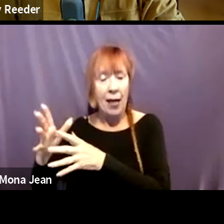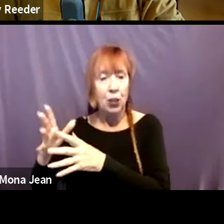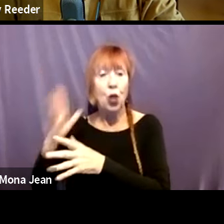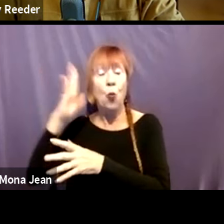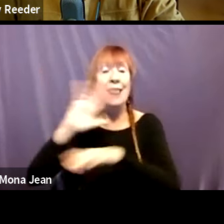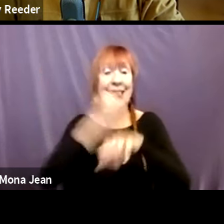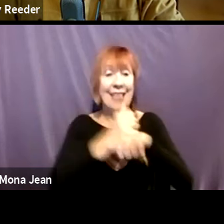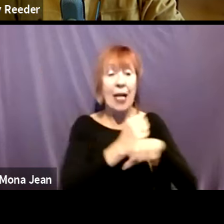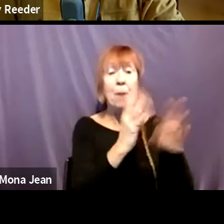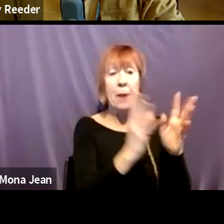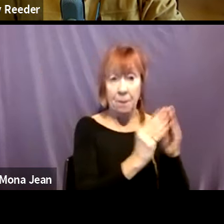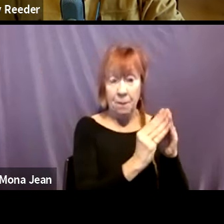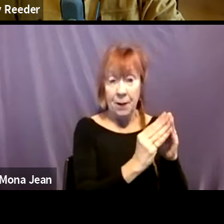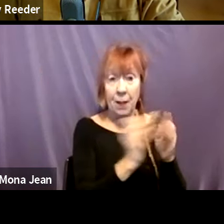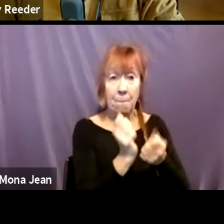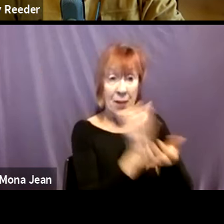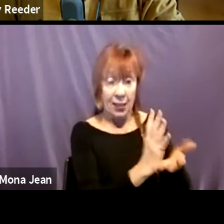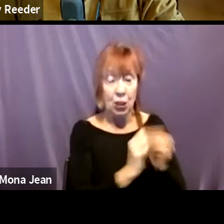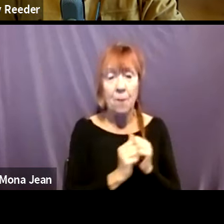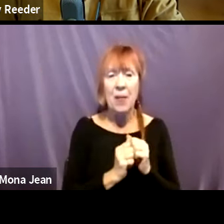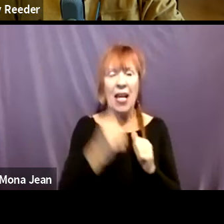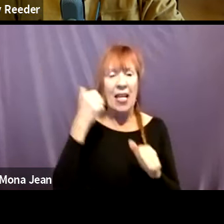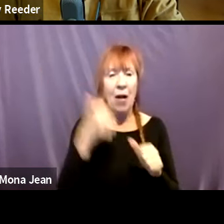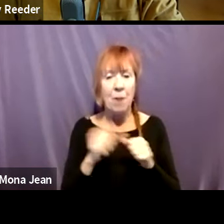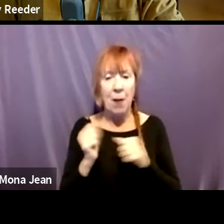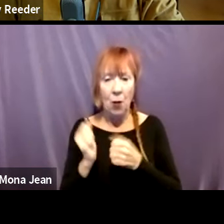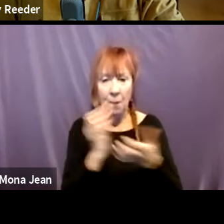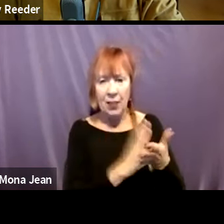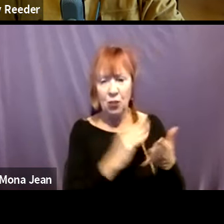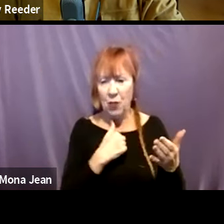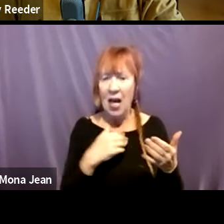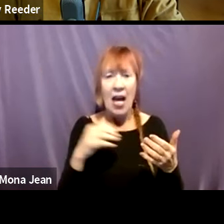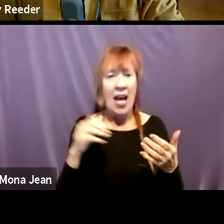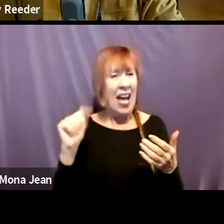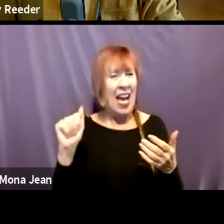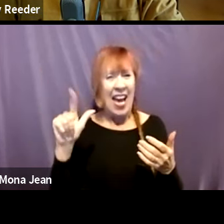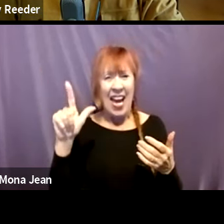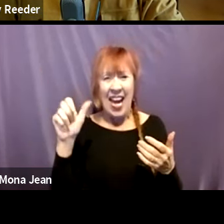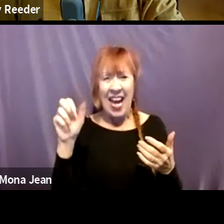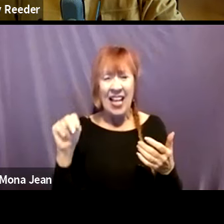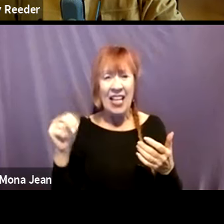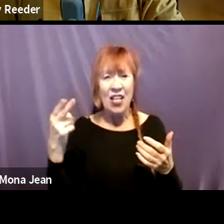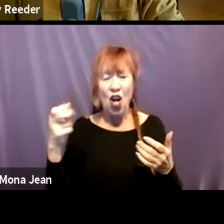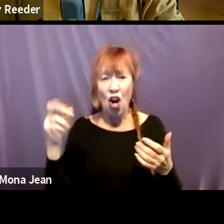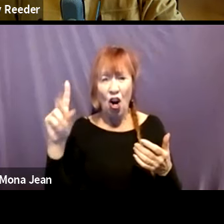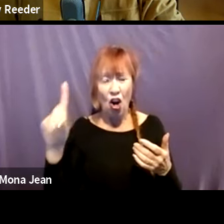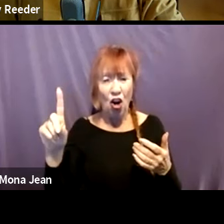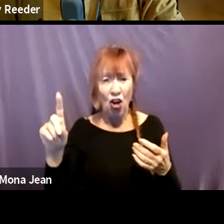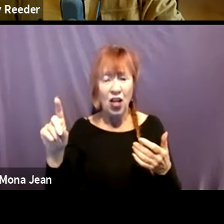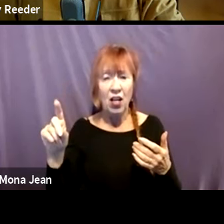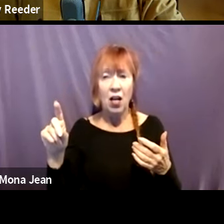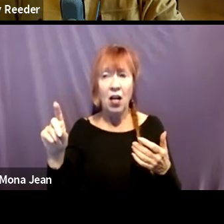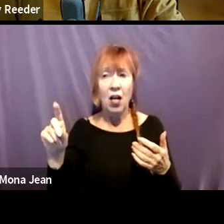But I know that I had a pitch one time with Gale Anne Hurd, and we had six different places to pitch it, and all of their mandates were different.